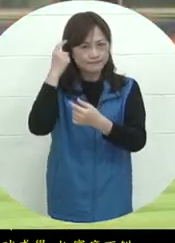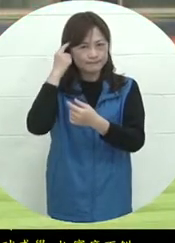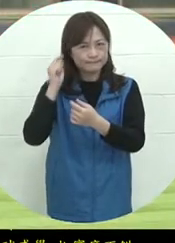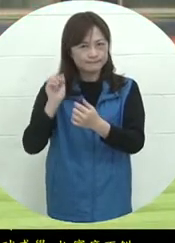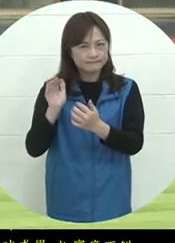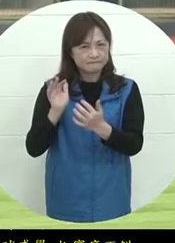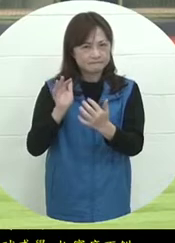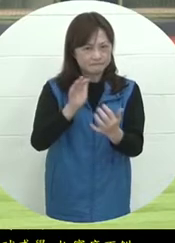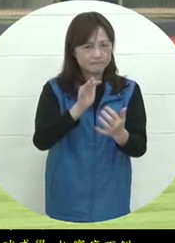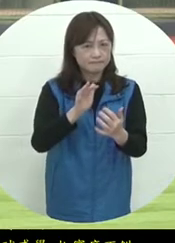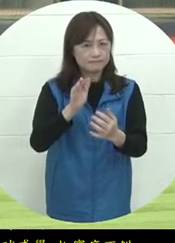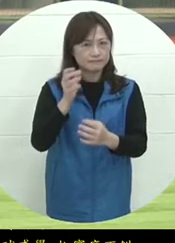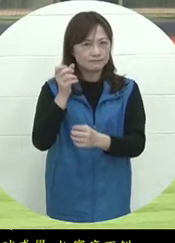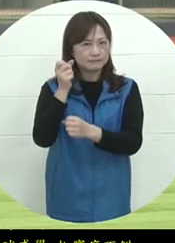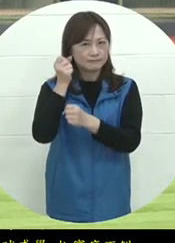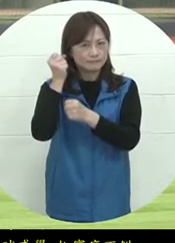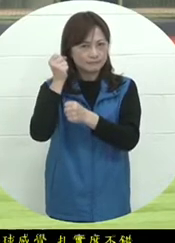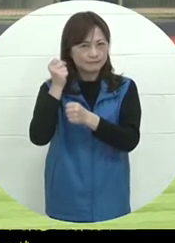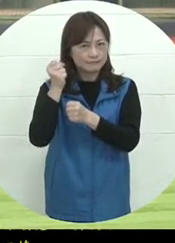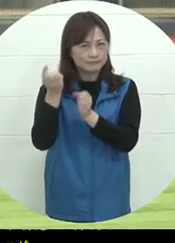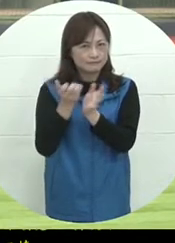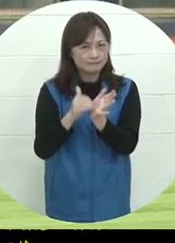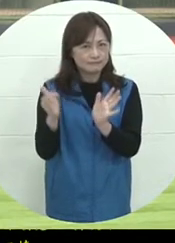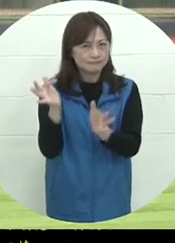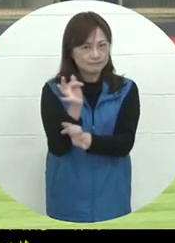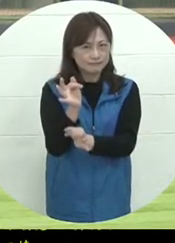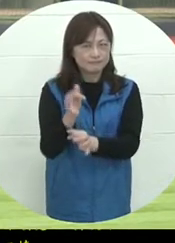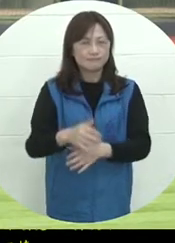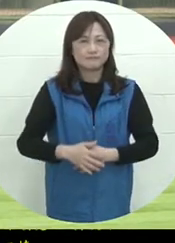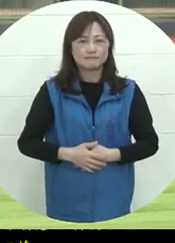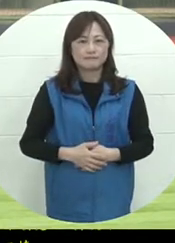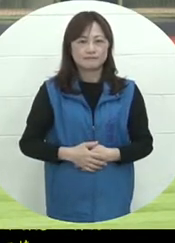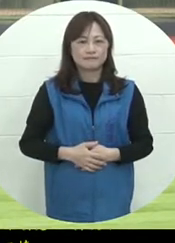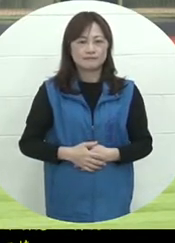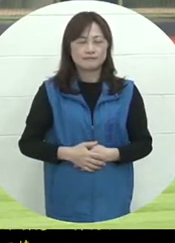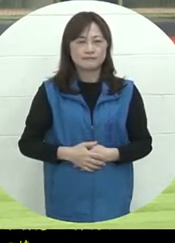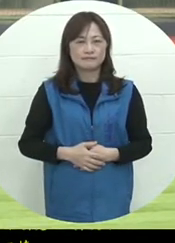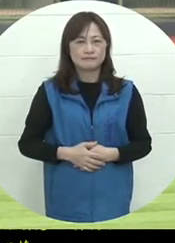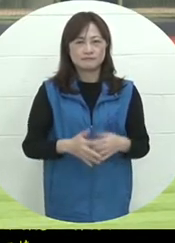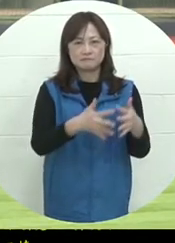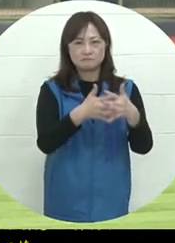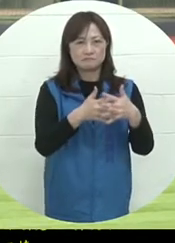so the bat has been lifted. After coming out, Eineson's side was not greatly affected.